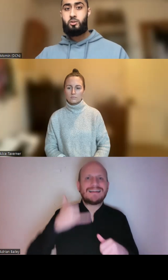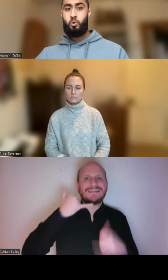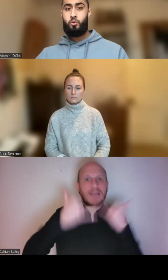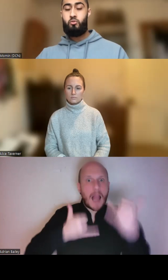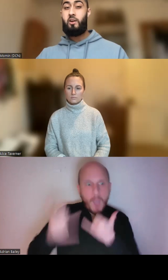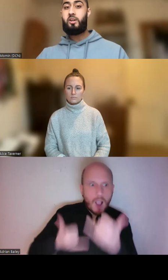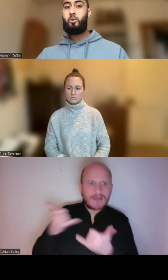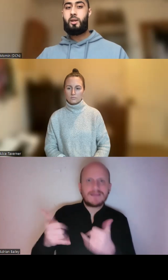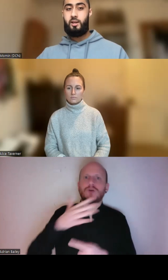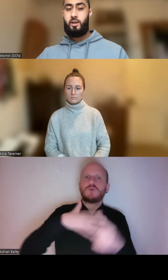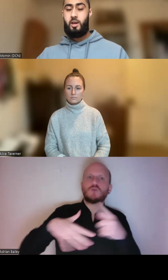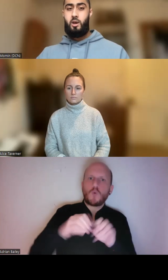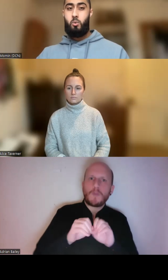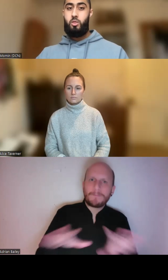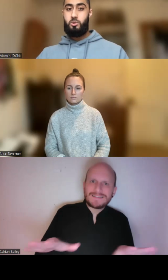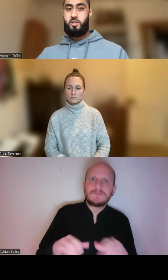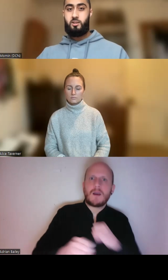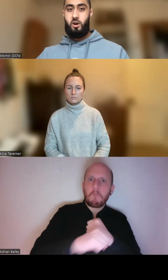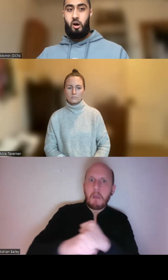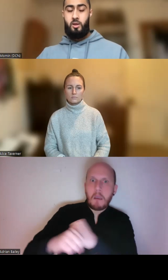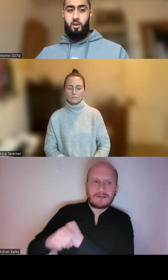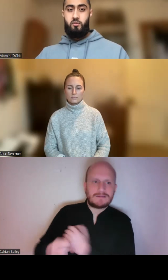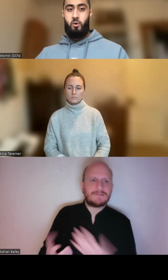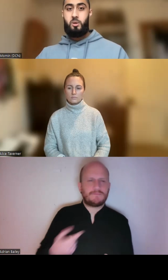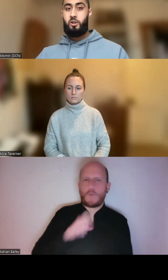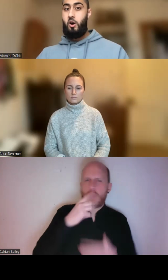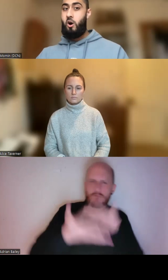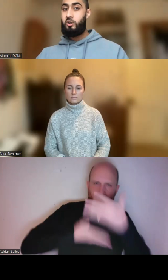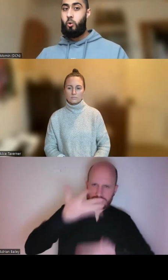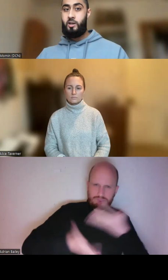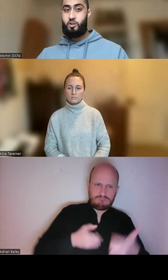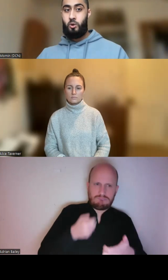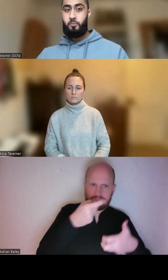Let's go through very quickly what those things are for people that aren't quite sure.